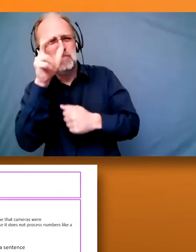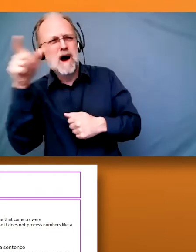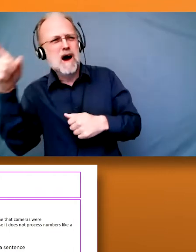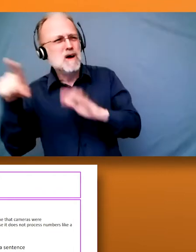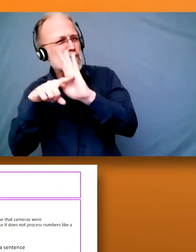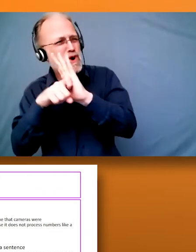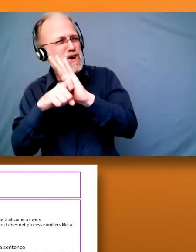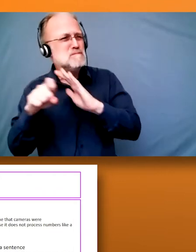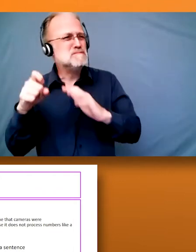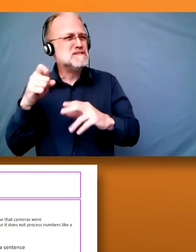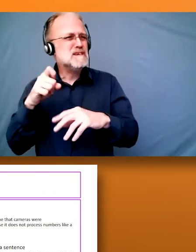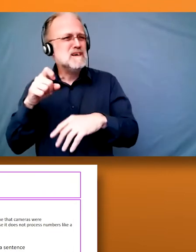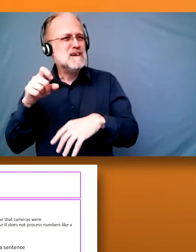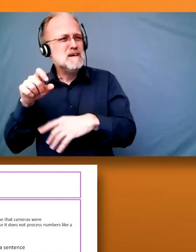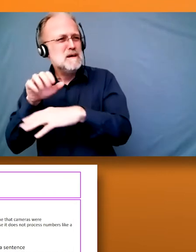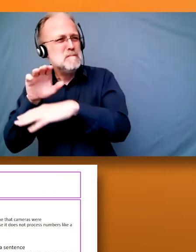Obviously, you mean something else."